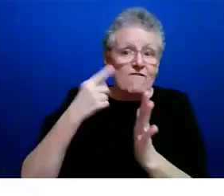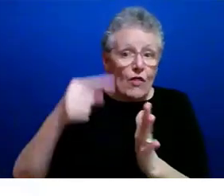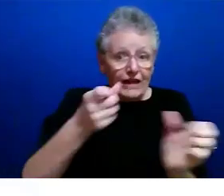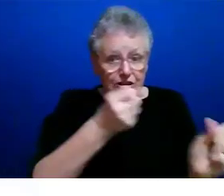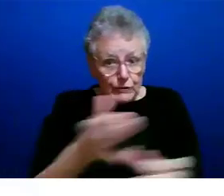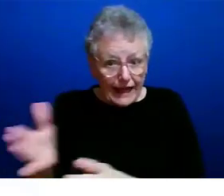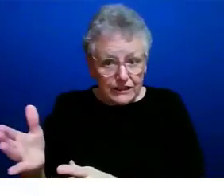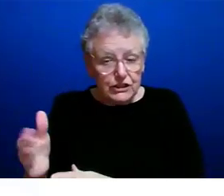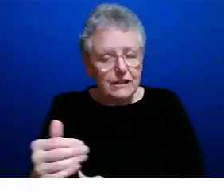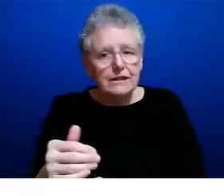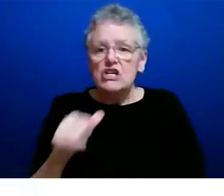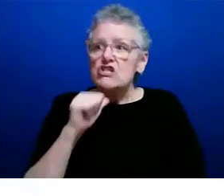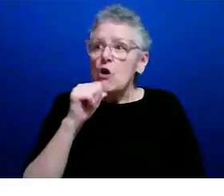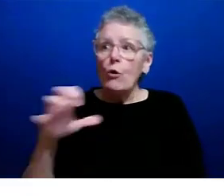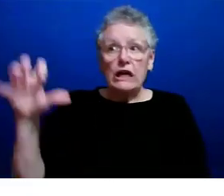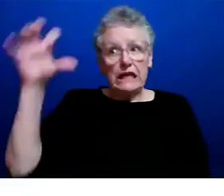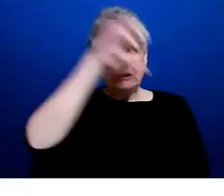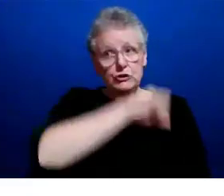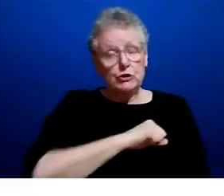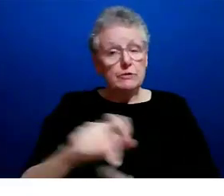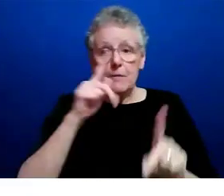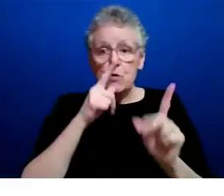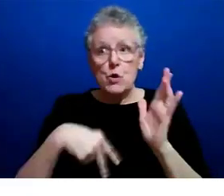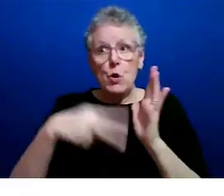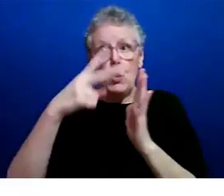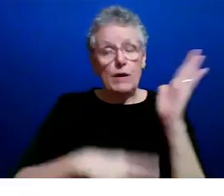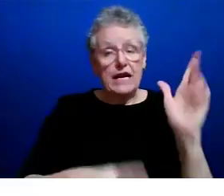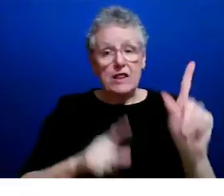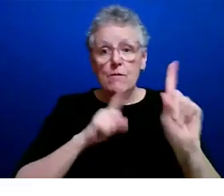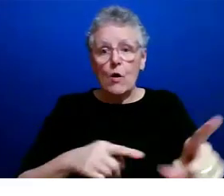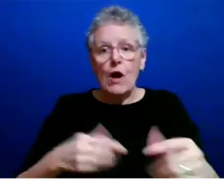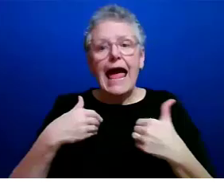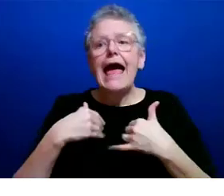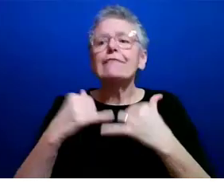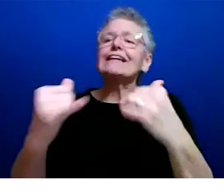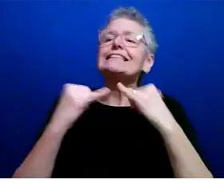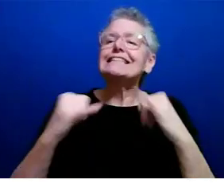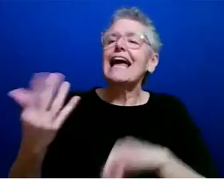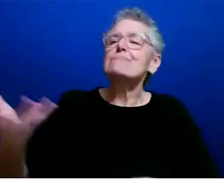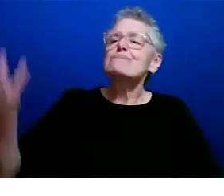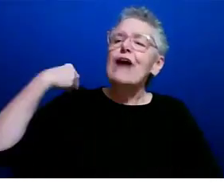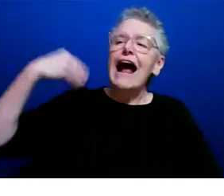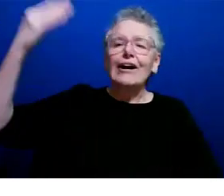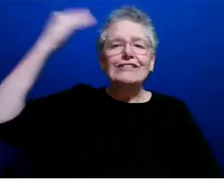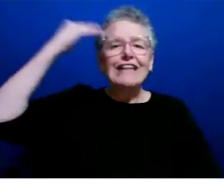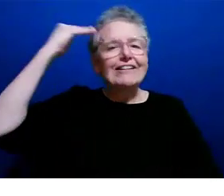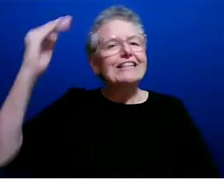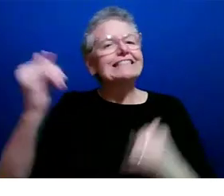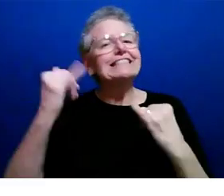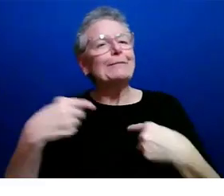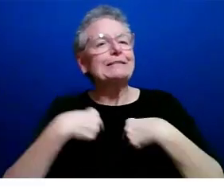are not assuming that those reading the report have the same prior knowledge as you.